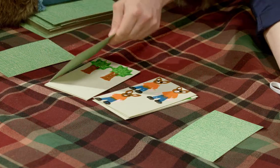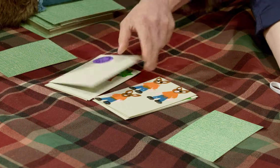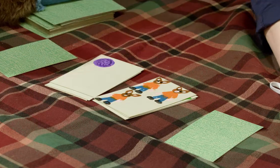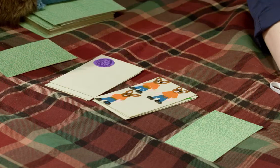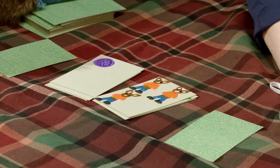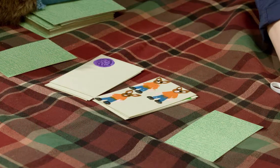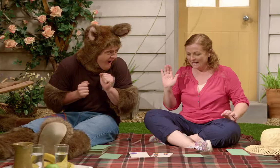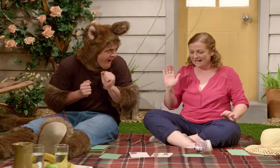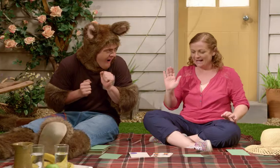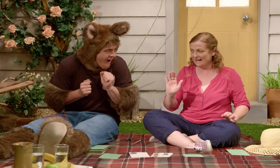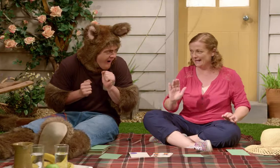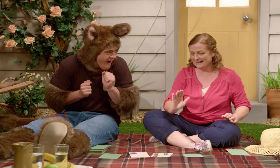Ooh!